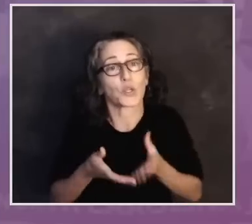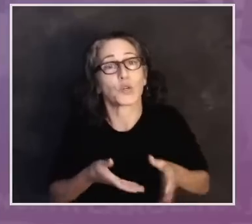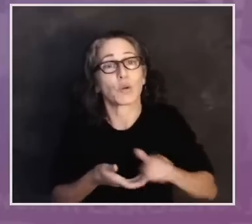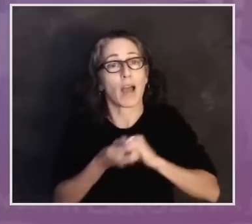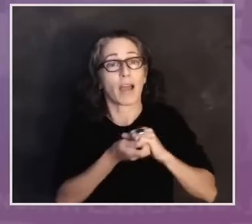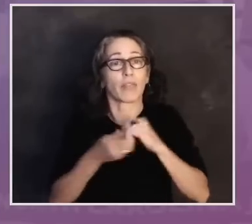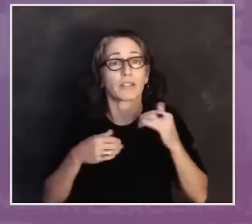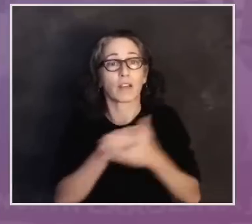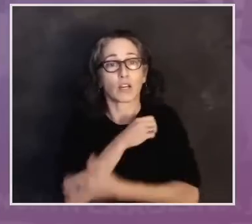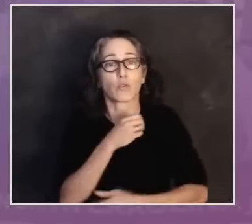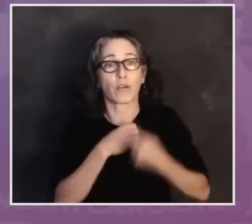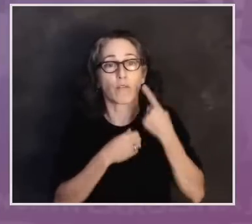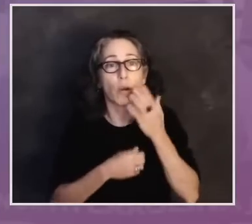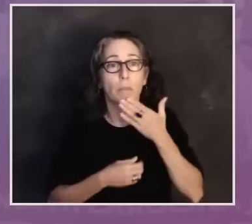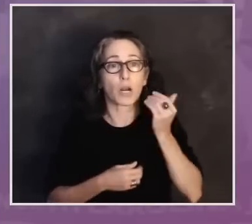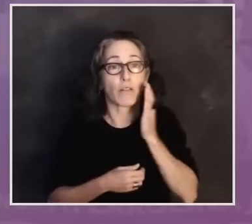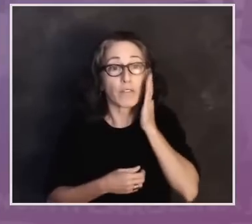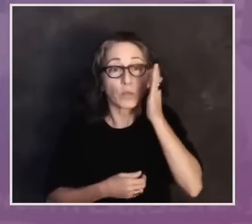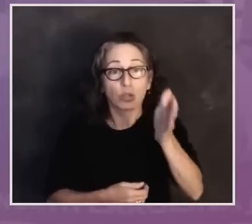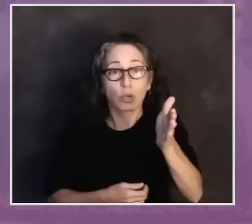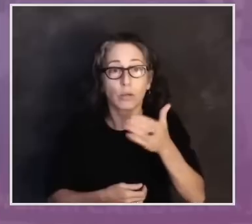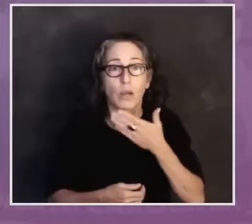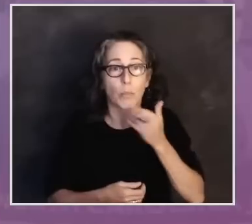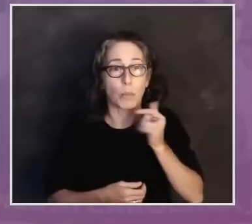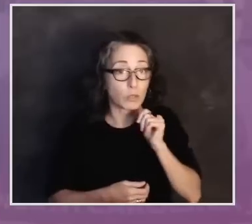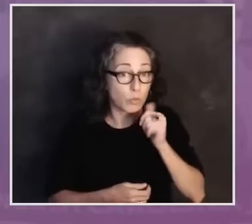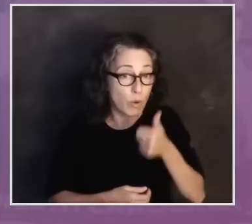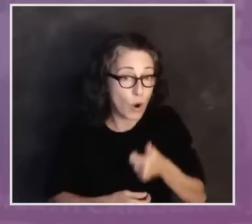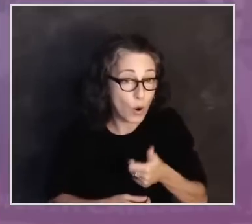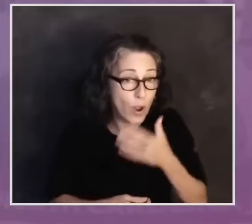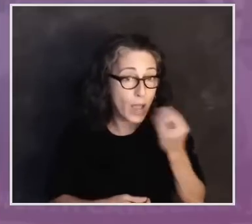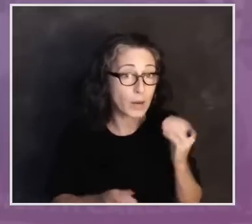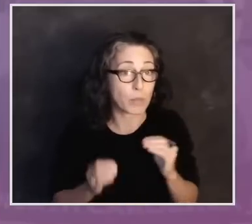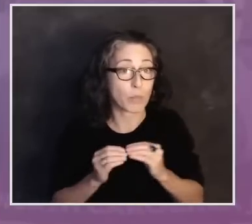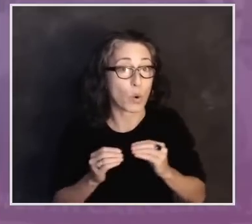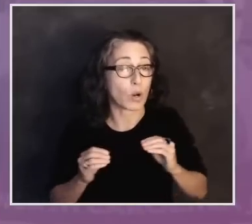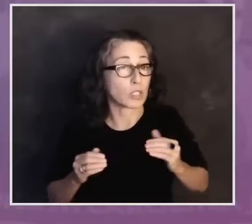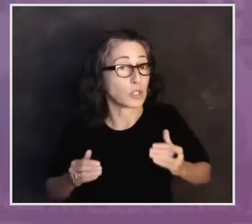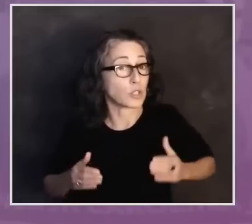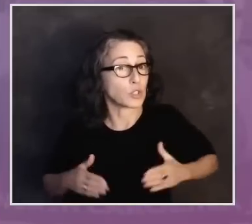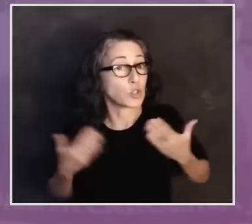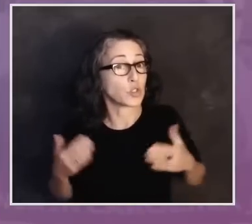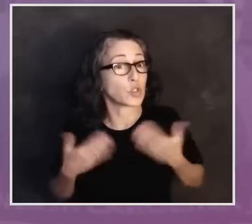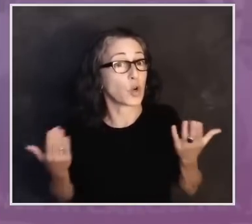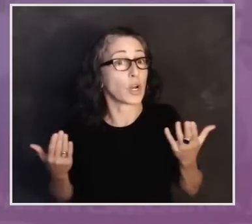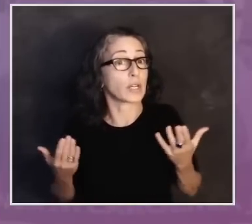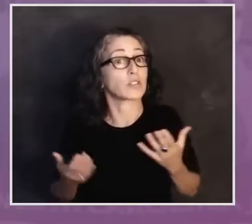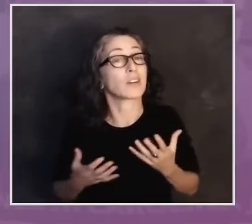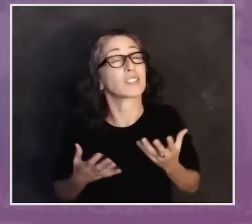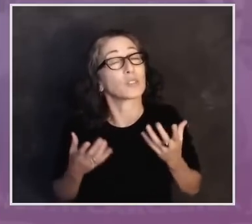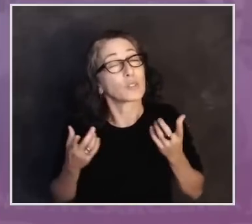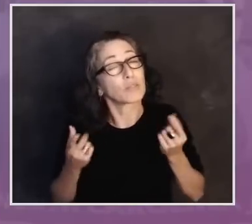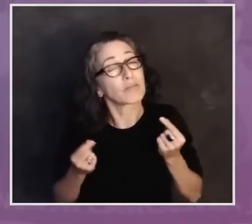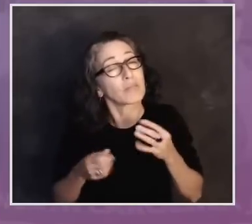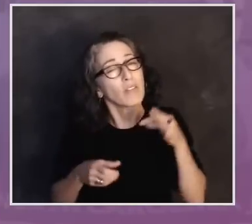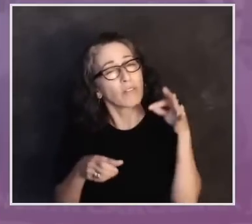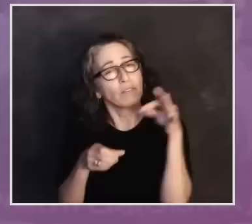UNITE THIS COUNTRY FOR A BETTER FUTURE, FOR A BETTER TOMORROW, AND FOR A BRIGHTER